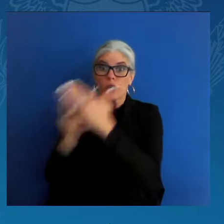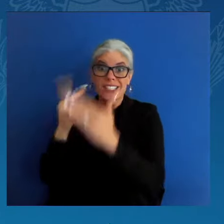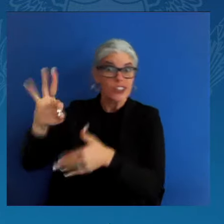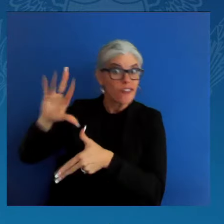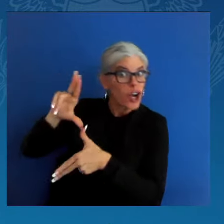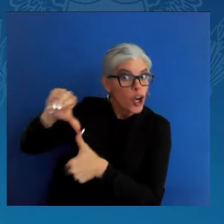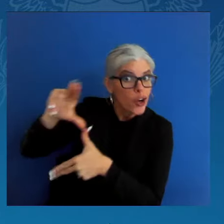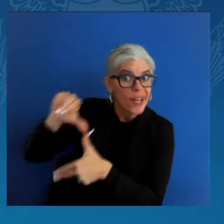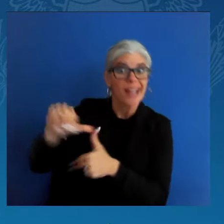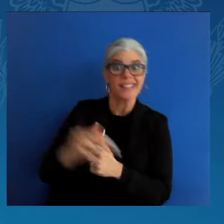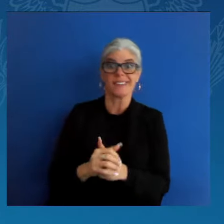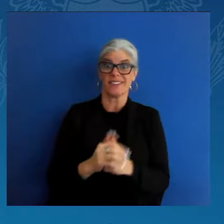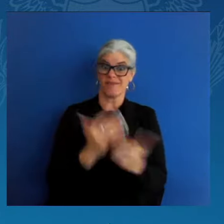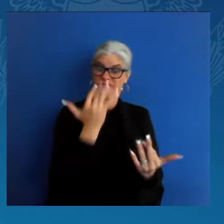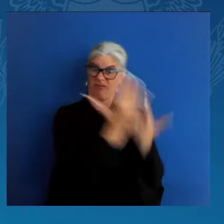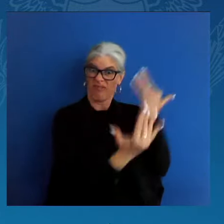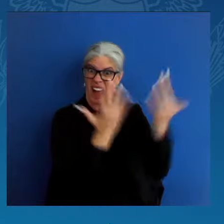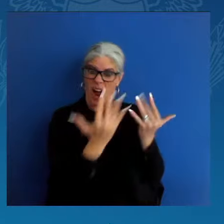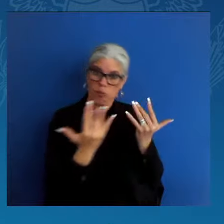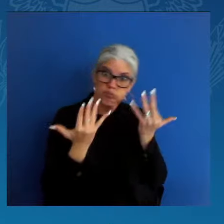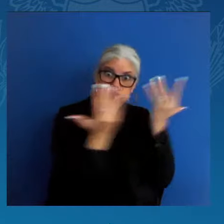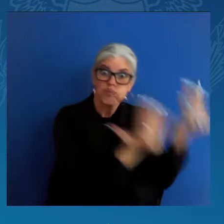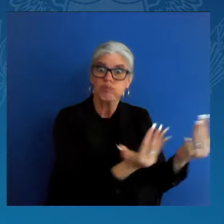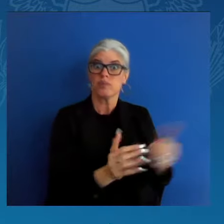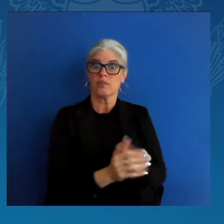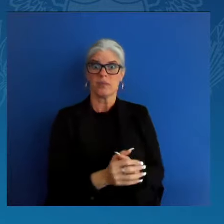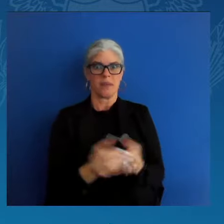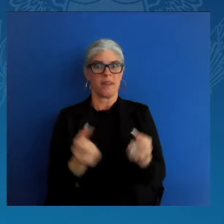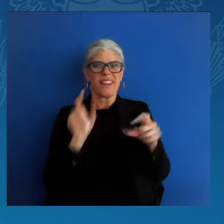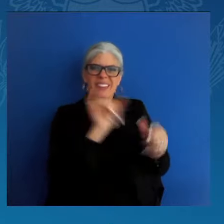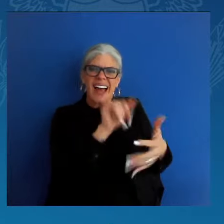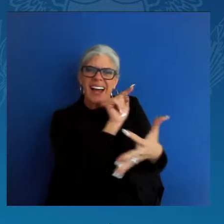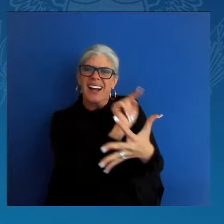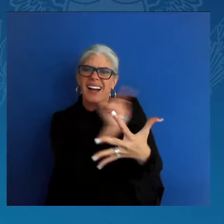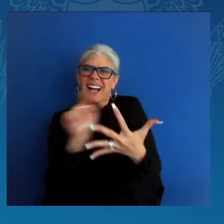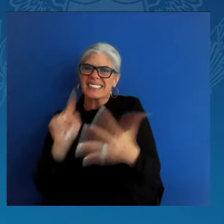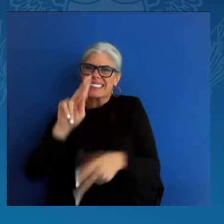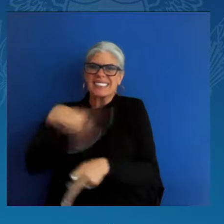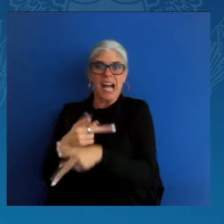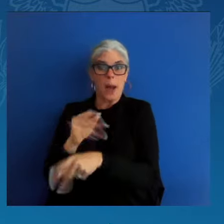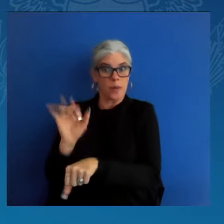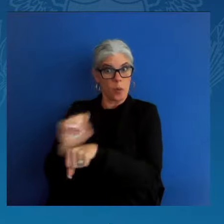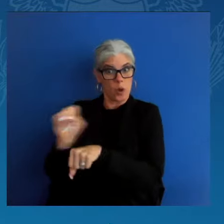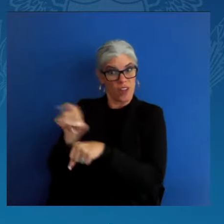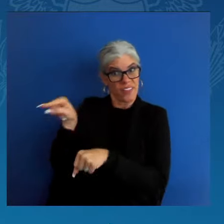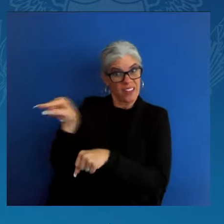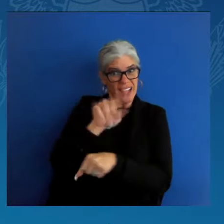on the innovative partnership we have with South Korea and the European Union to use satellites